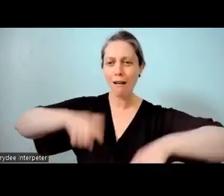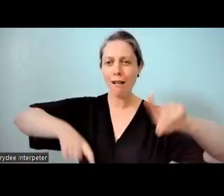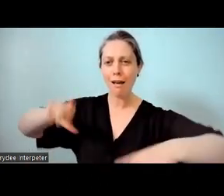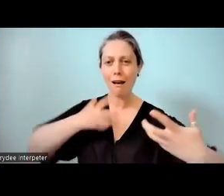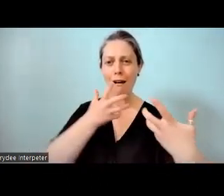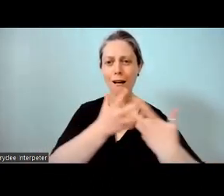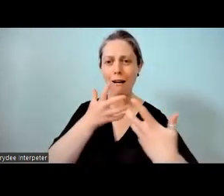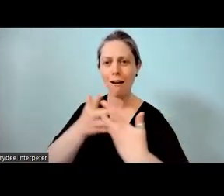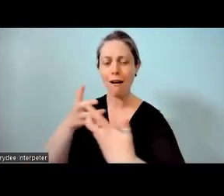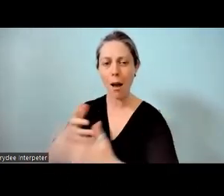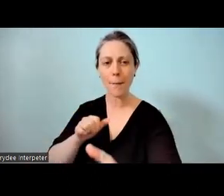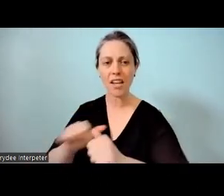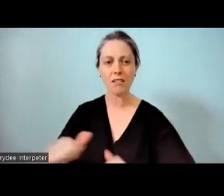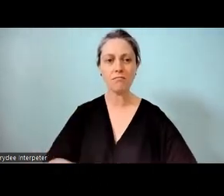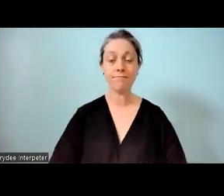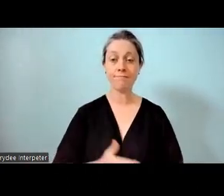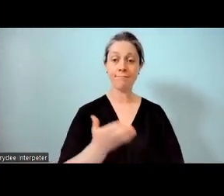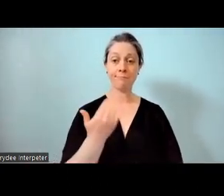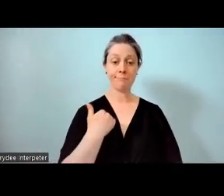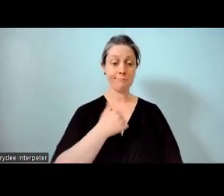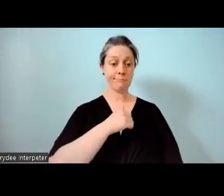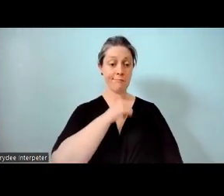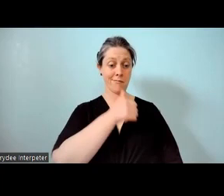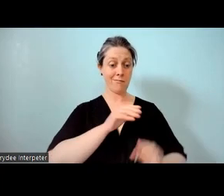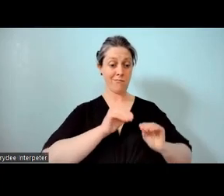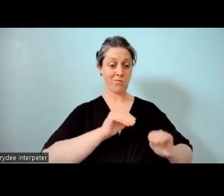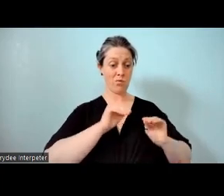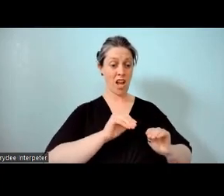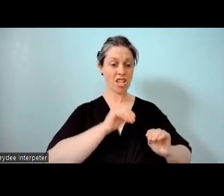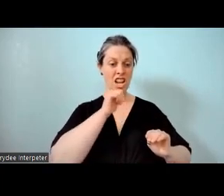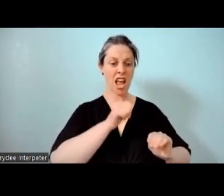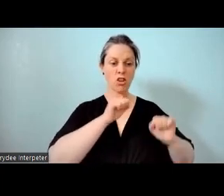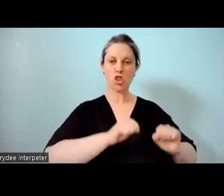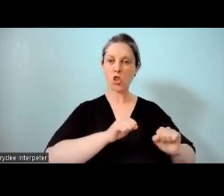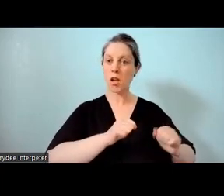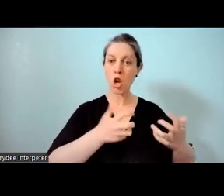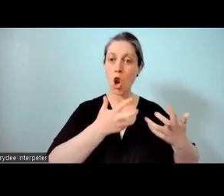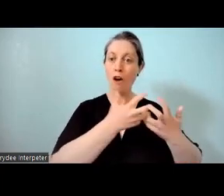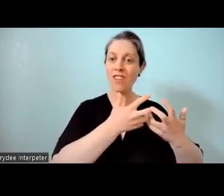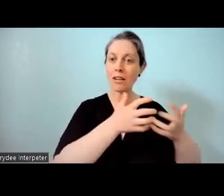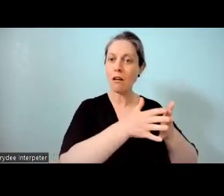[Narrator] Students who don't fit or lose interest fall behind. Each year over 1 million kids will drop out.